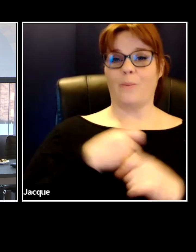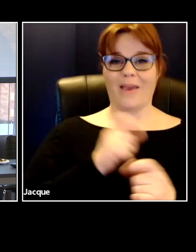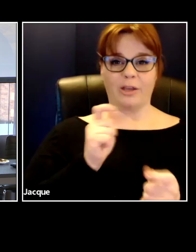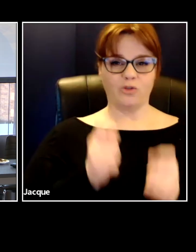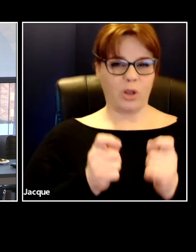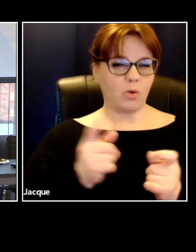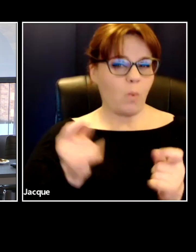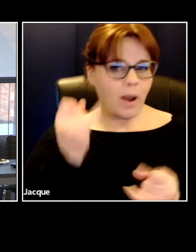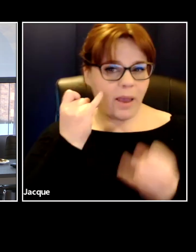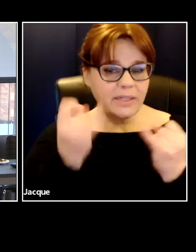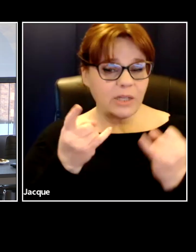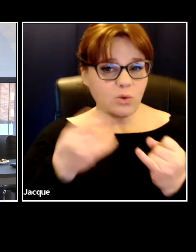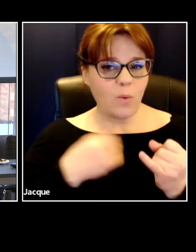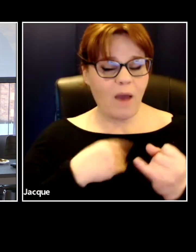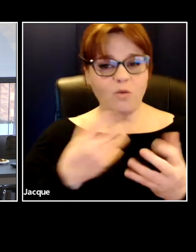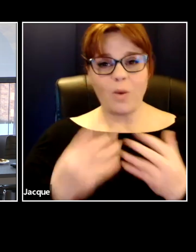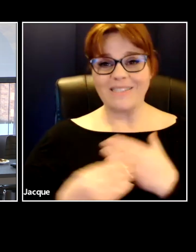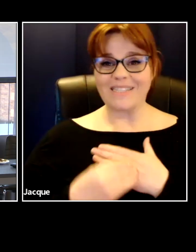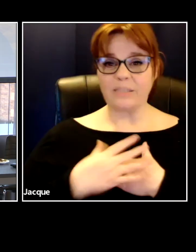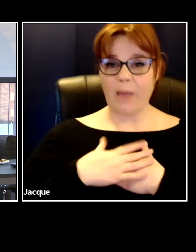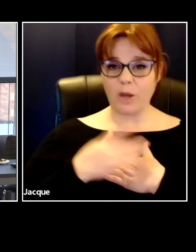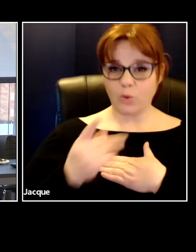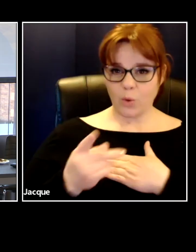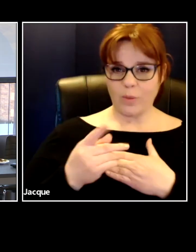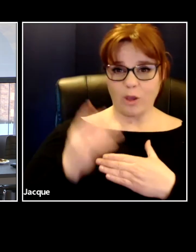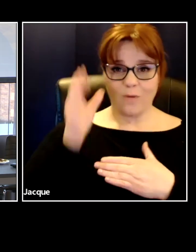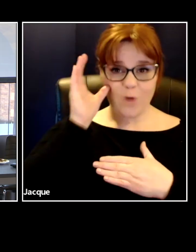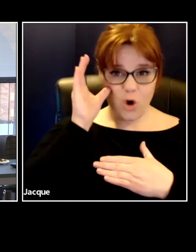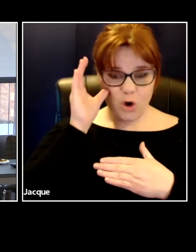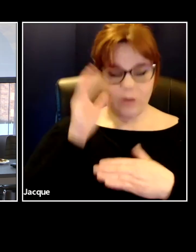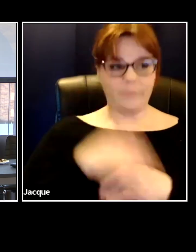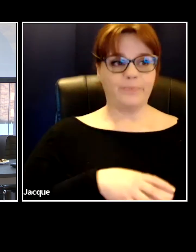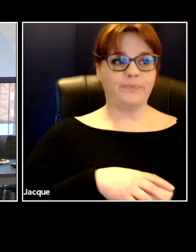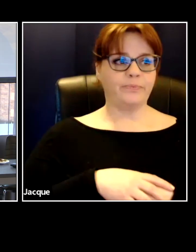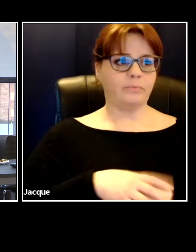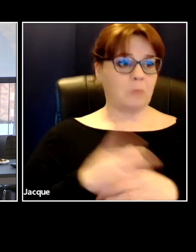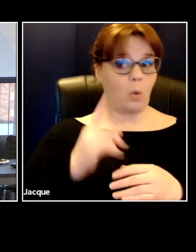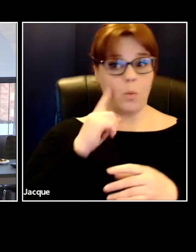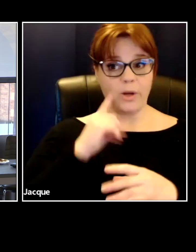do you have? What has inspired you um that you've heard? Uh and what do you think the barriers are?